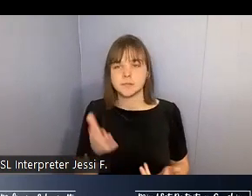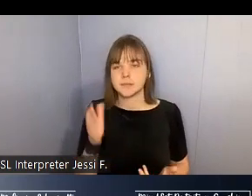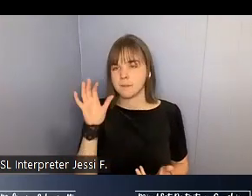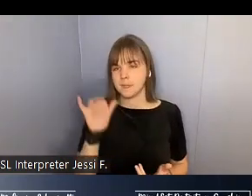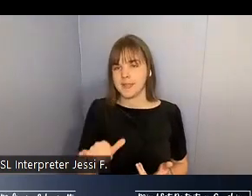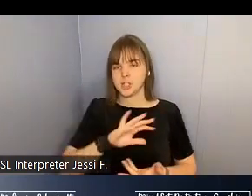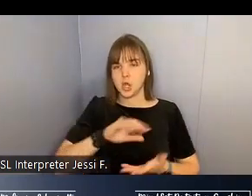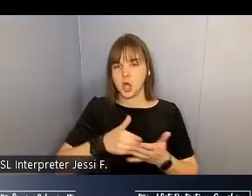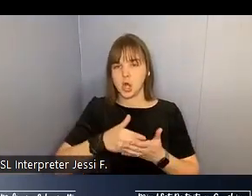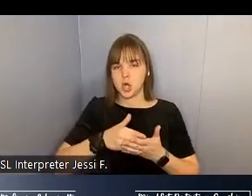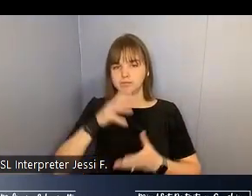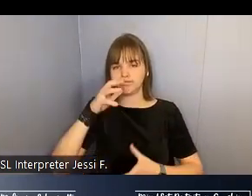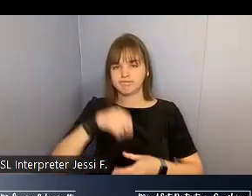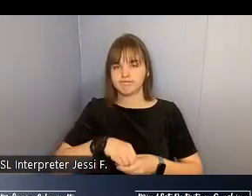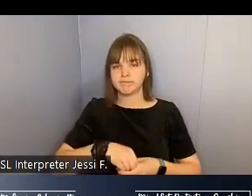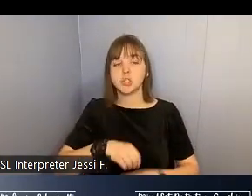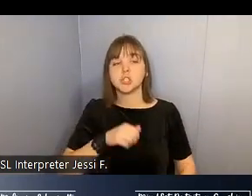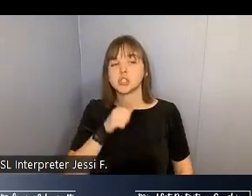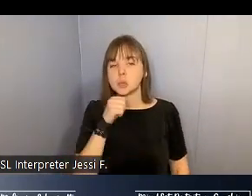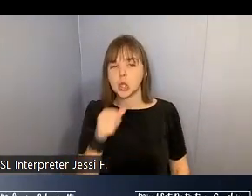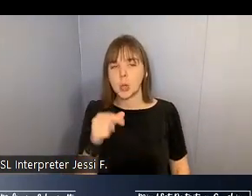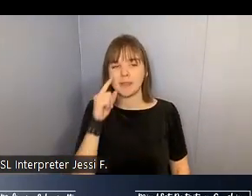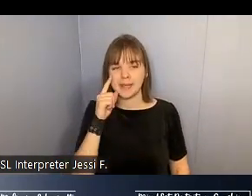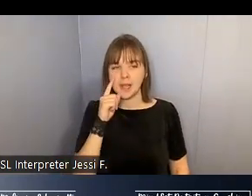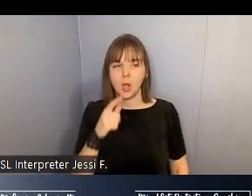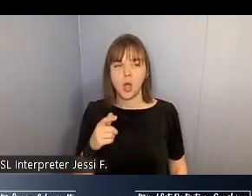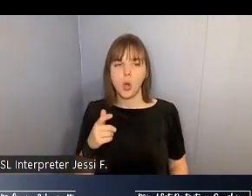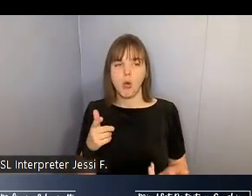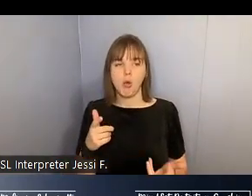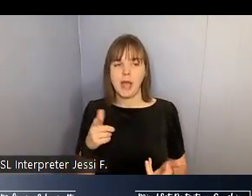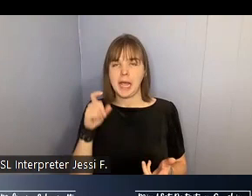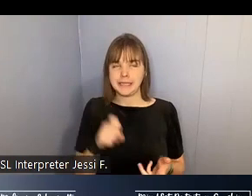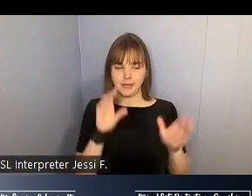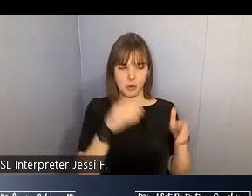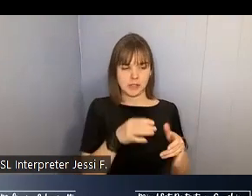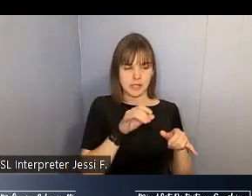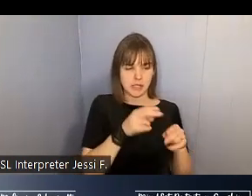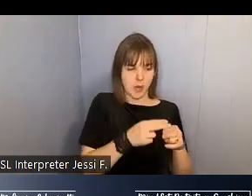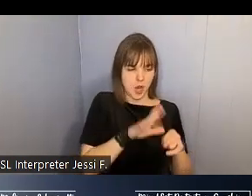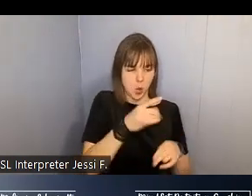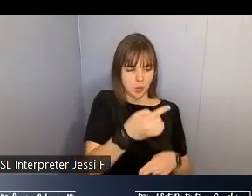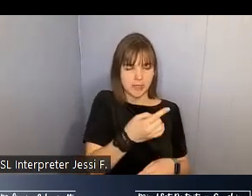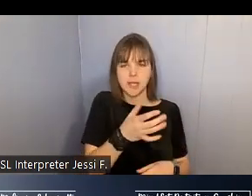Don't discount any of these as progress. And you're in it. You're entrenched, so it's really hard sometimes to find those small wins